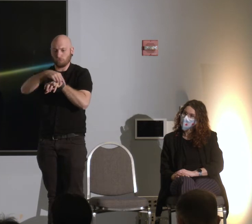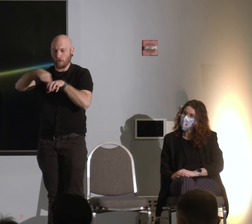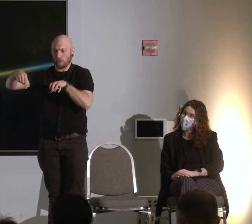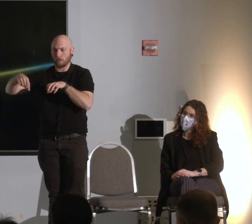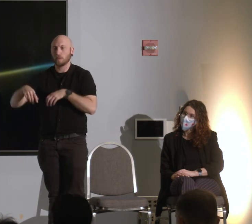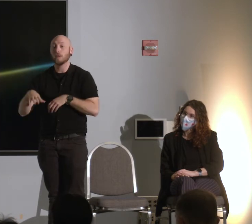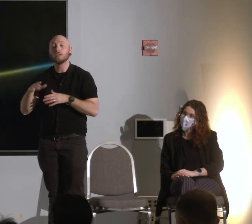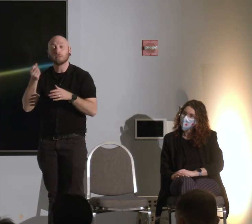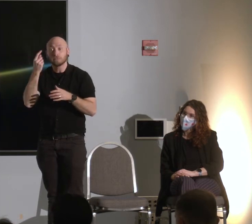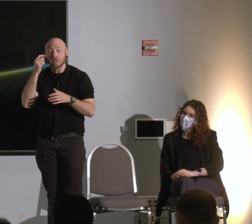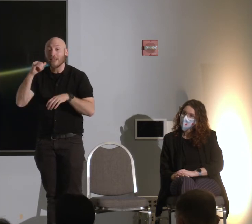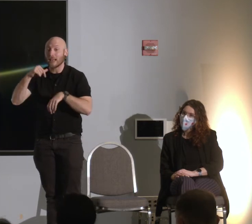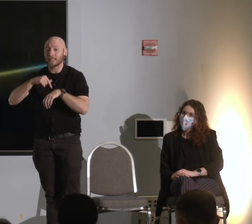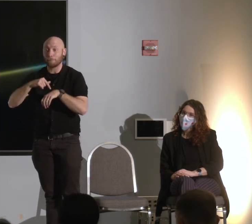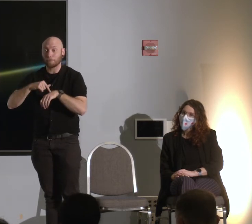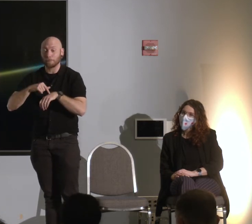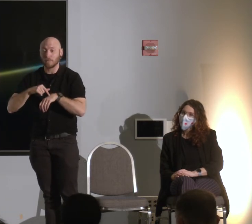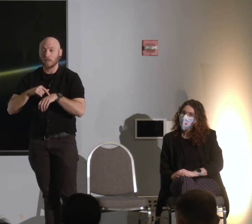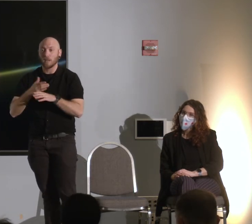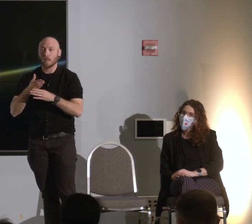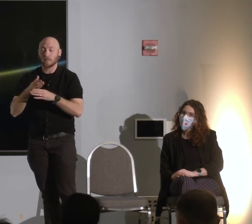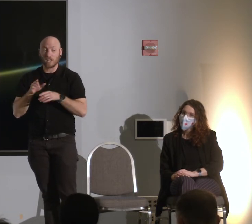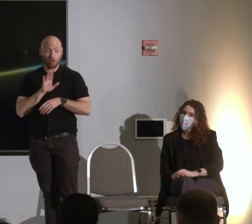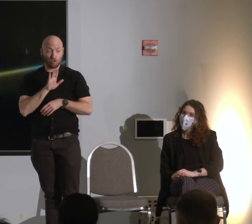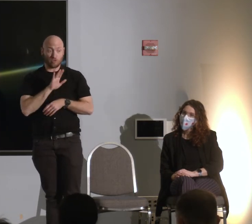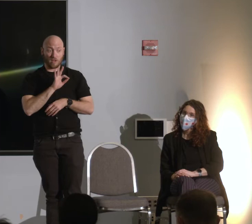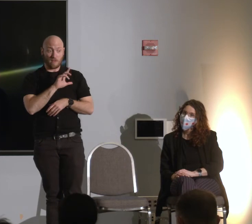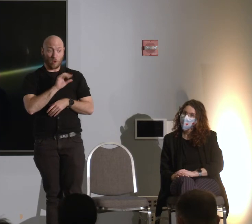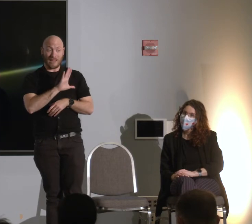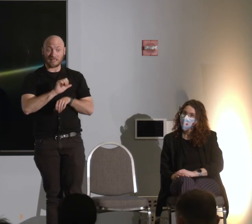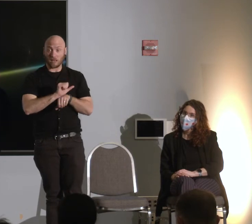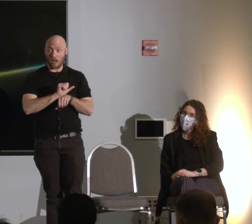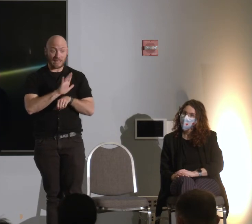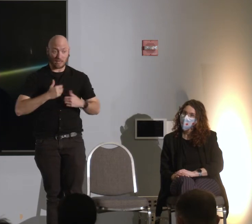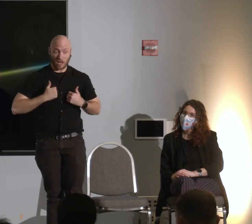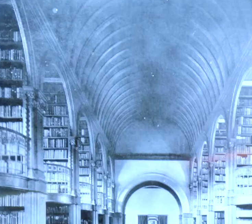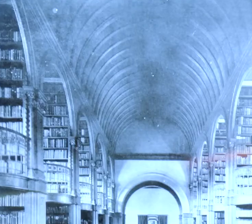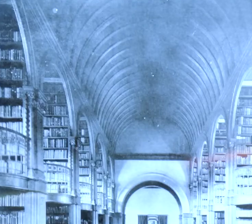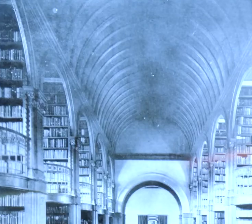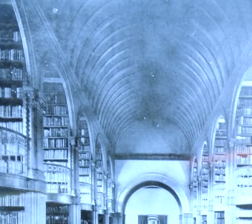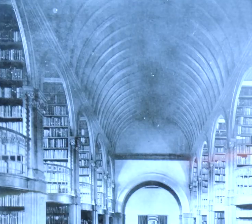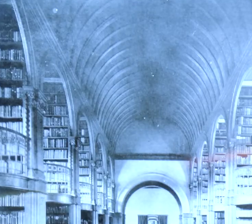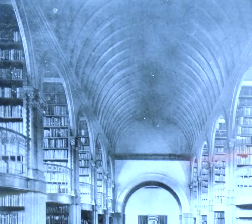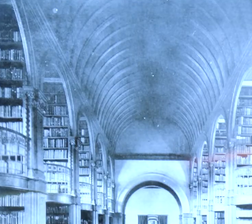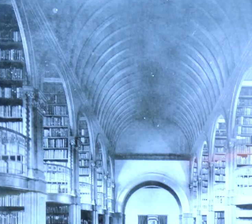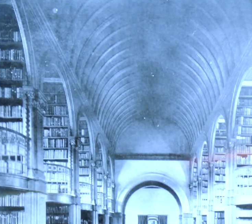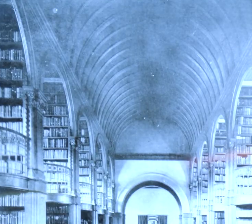population grew eightfold during Olmstead's life. He was born into a country where literally no one